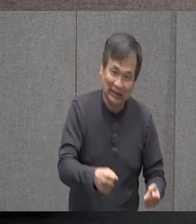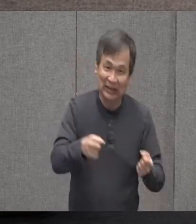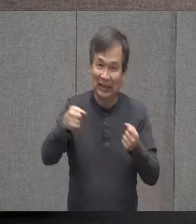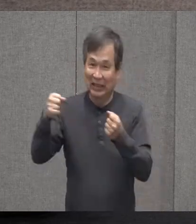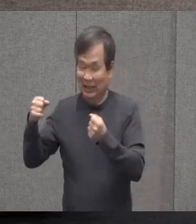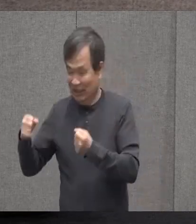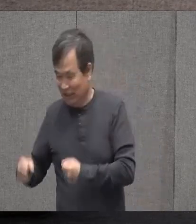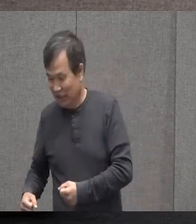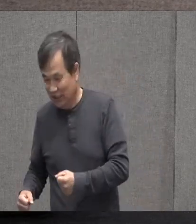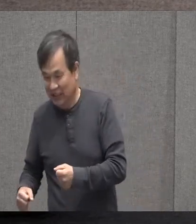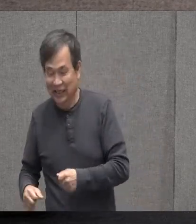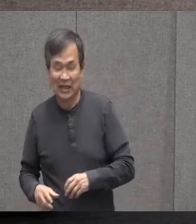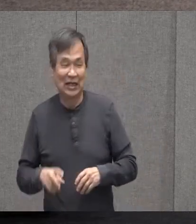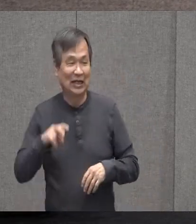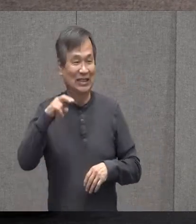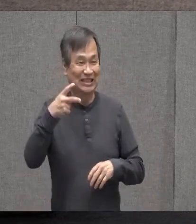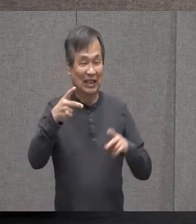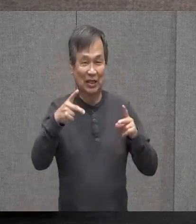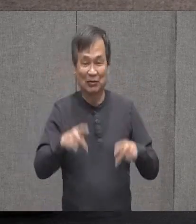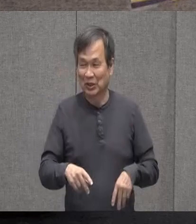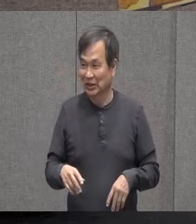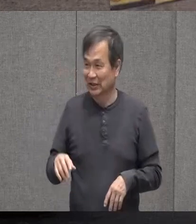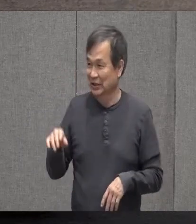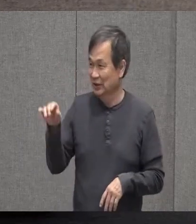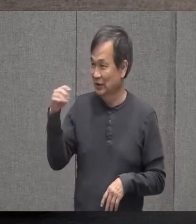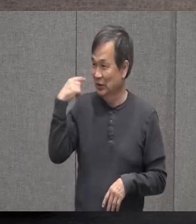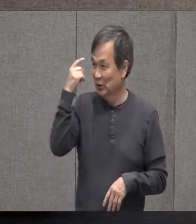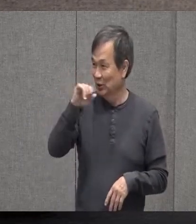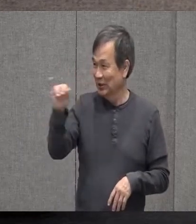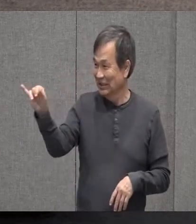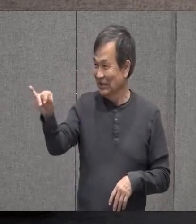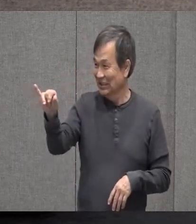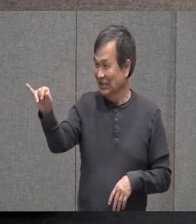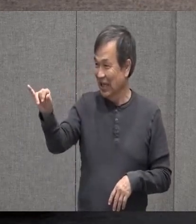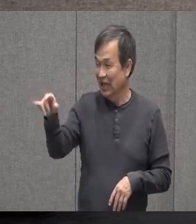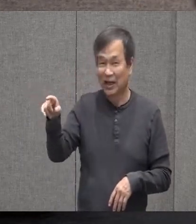Out came a second person who looked exactly like his wife.